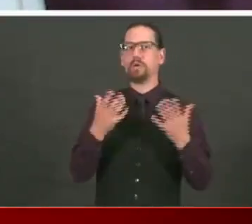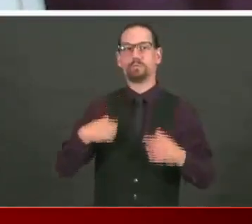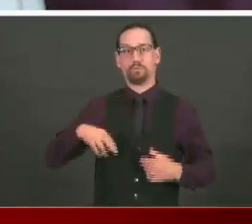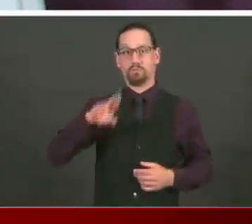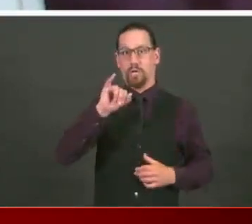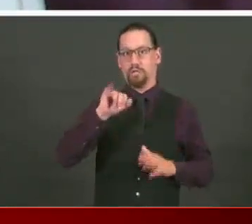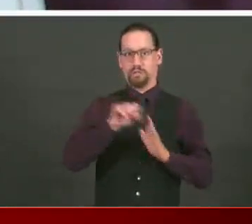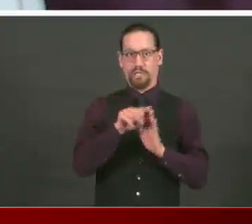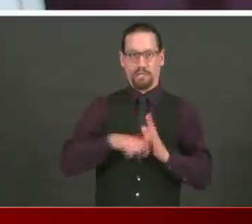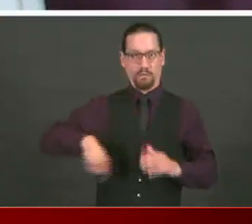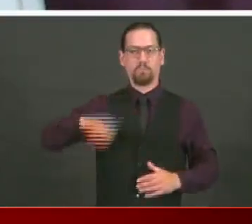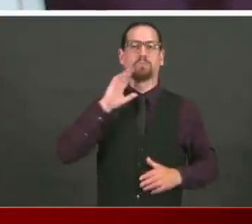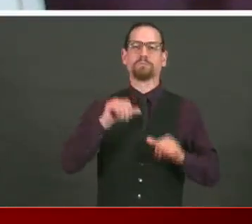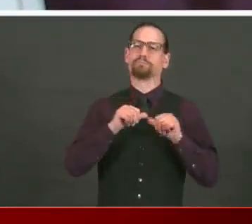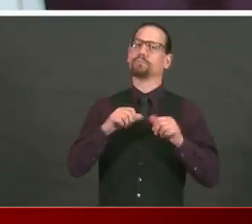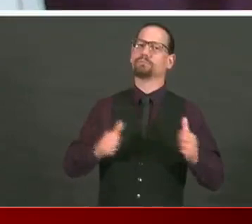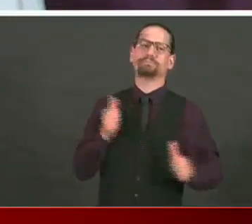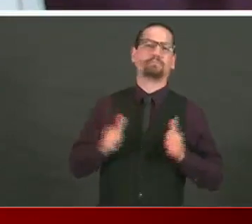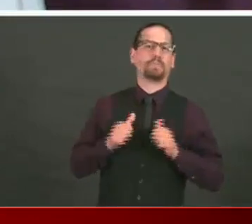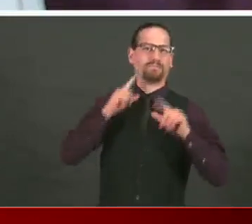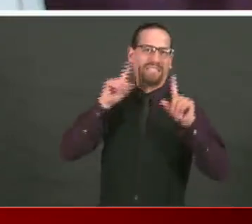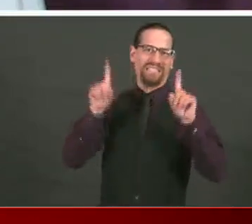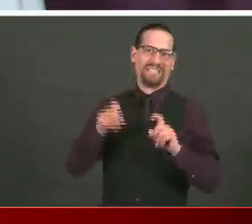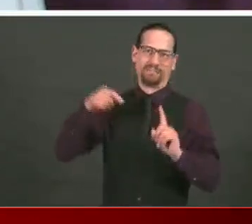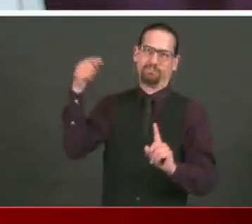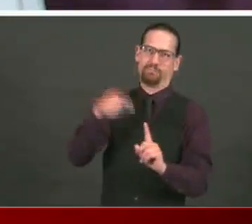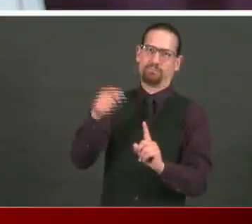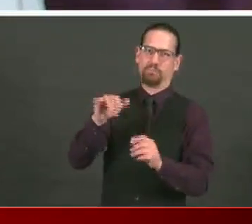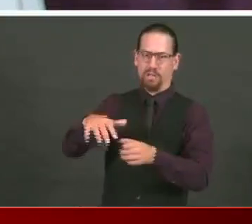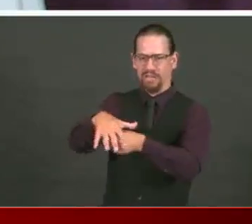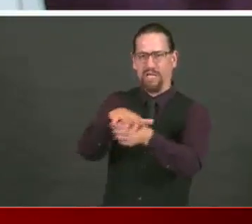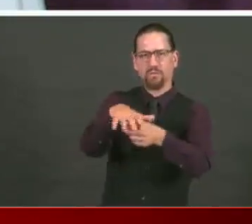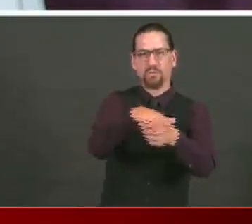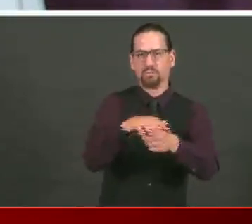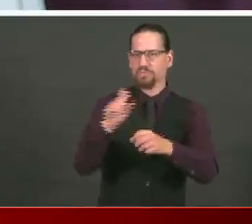RAMP UP TESTING. TESTING IS KEY TO FIGURING OUT